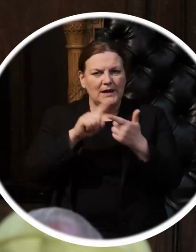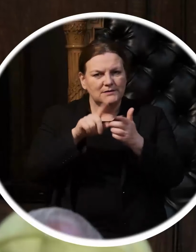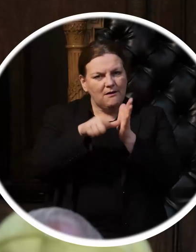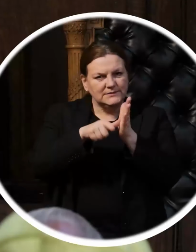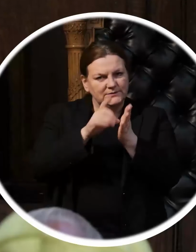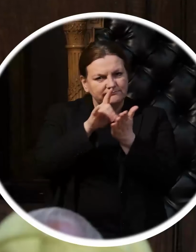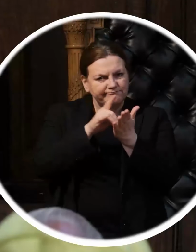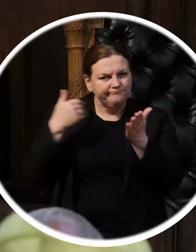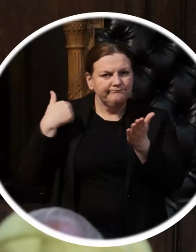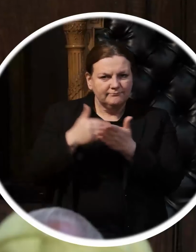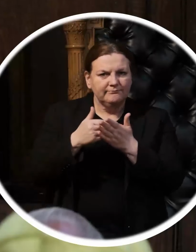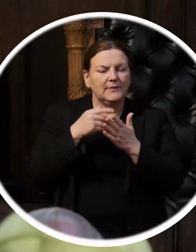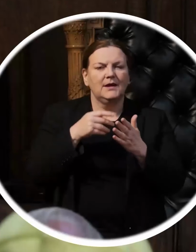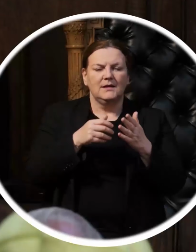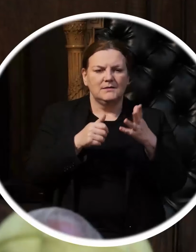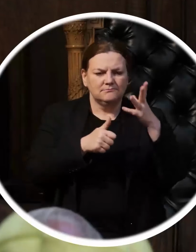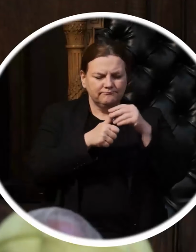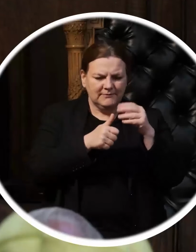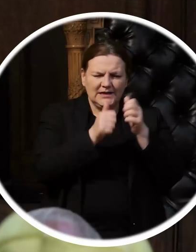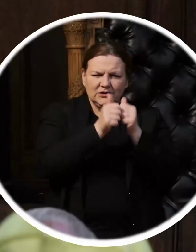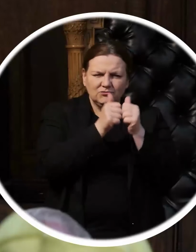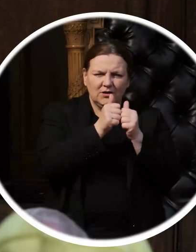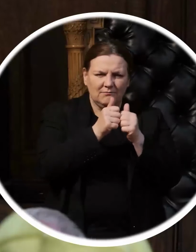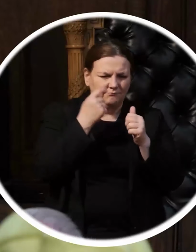industrial archaeology and nineteenth century building practices.